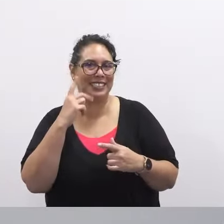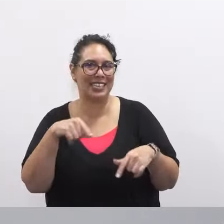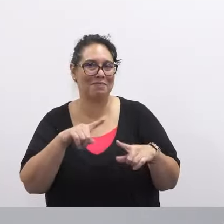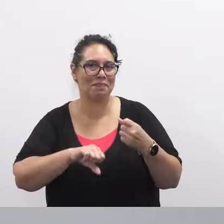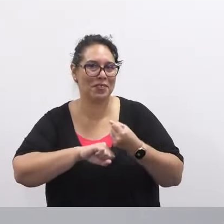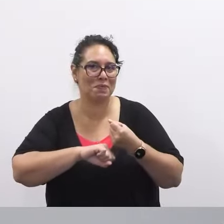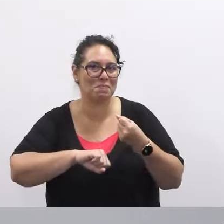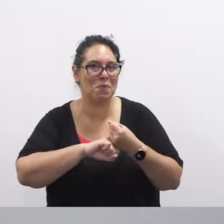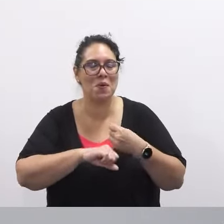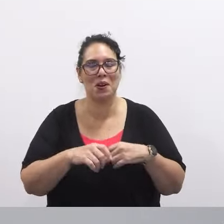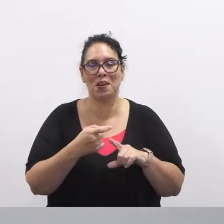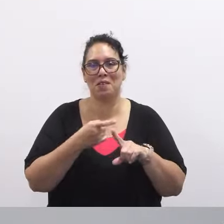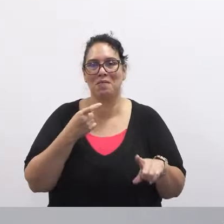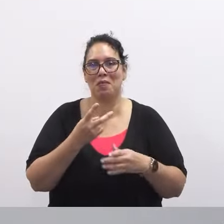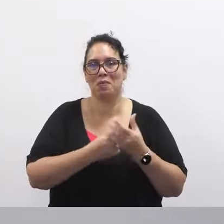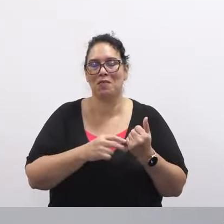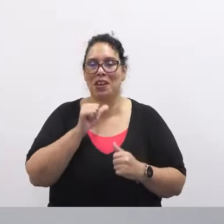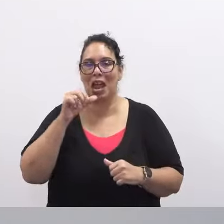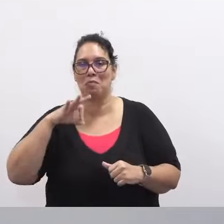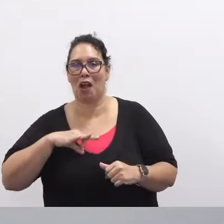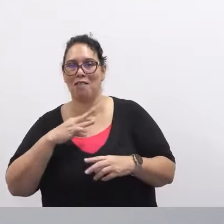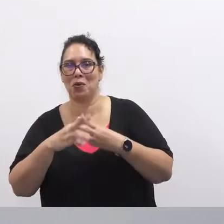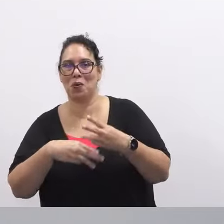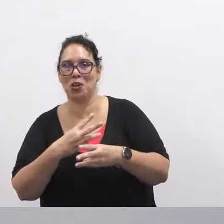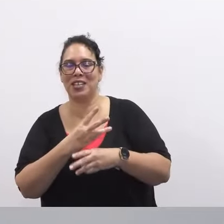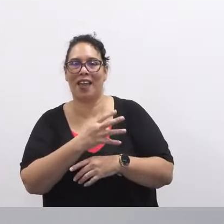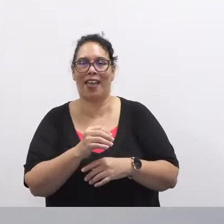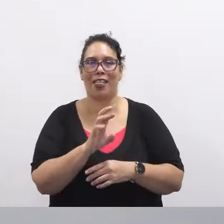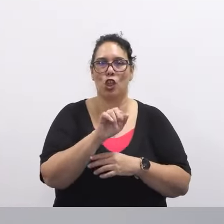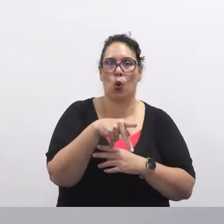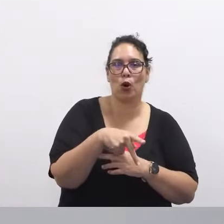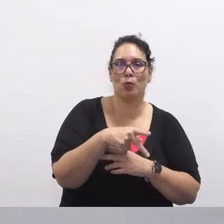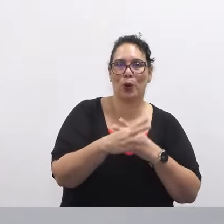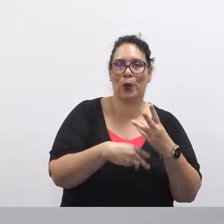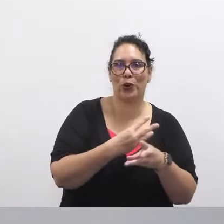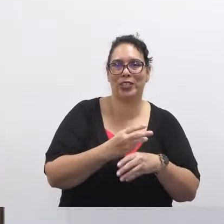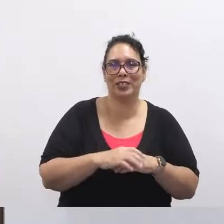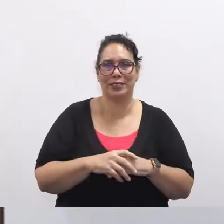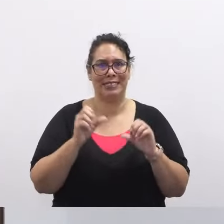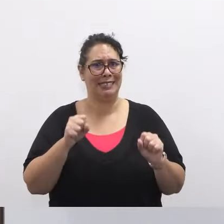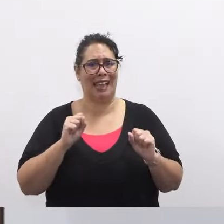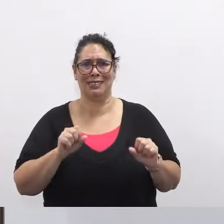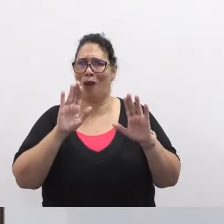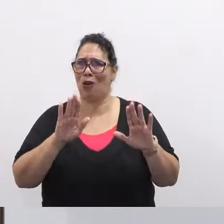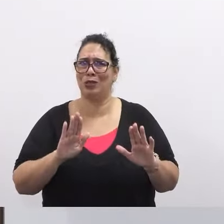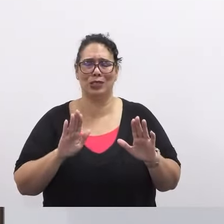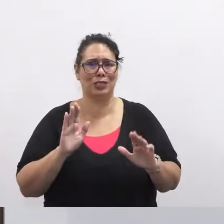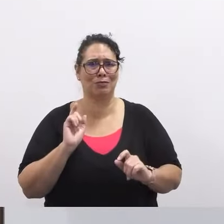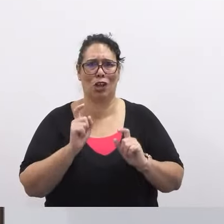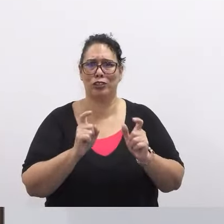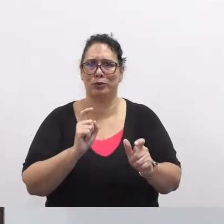from both the nonprofit world and the corporate world. Yeah, that's an awesome contribution. Yeah.